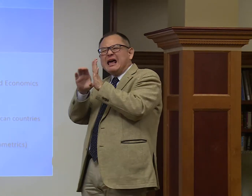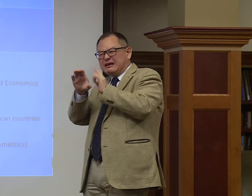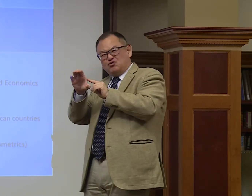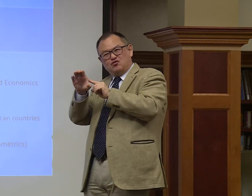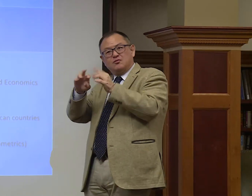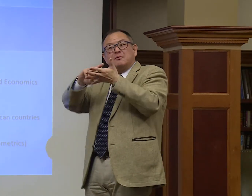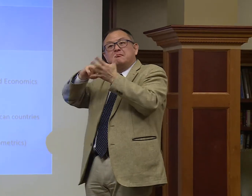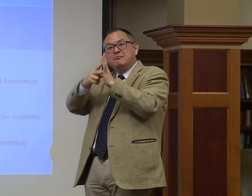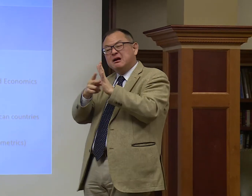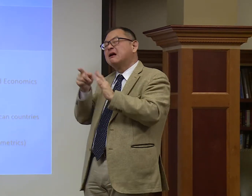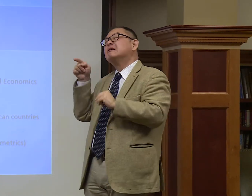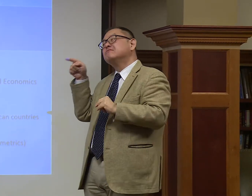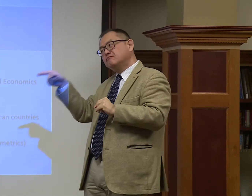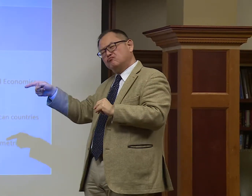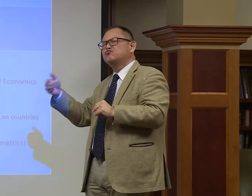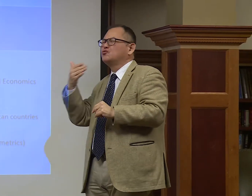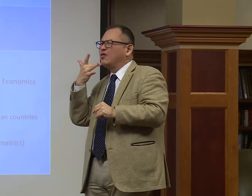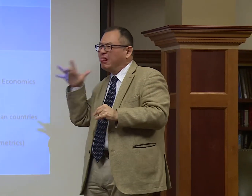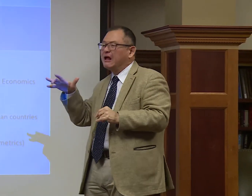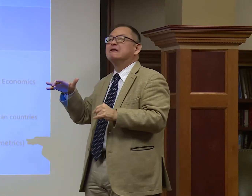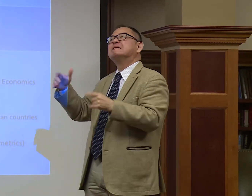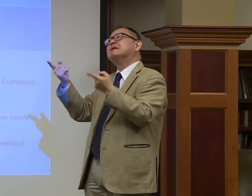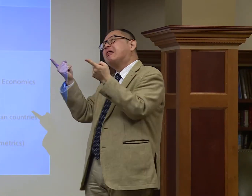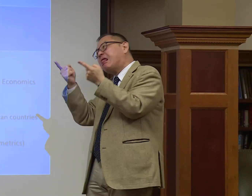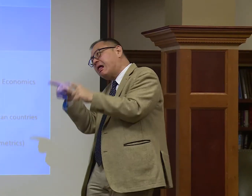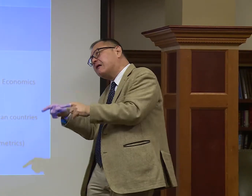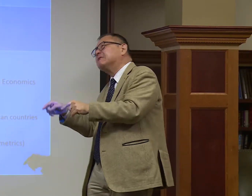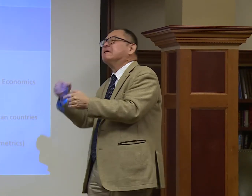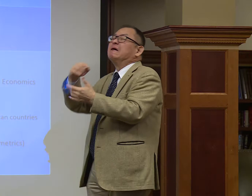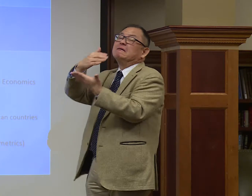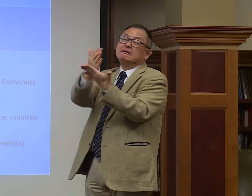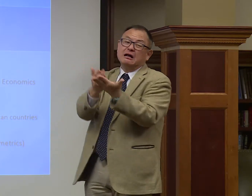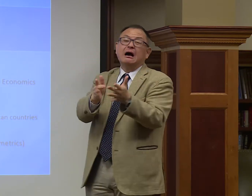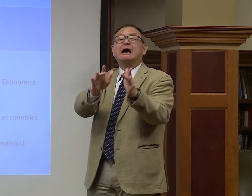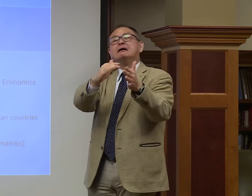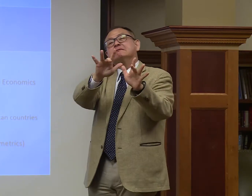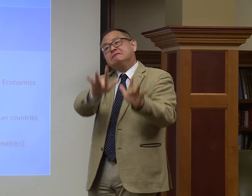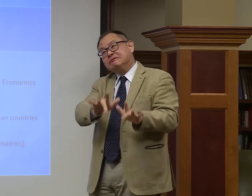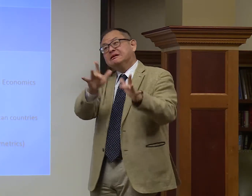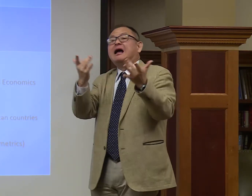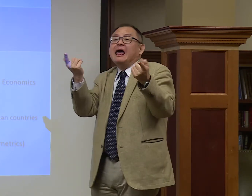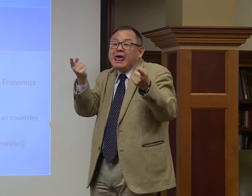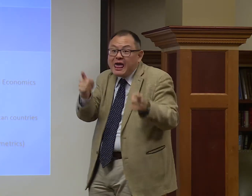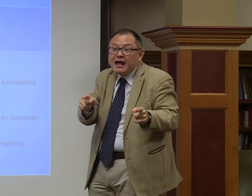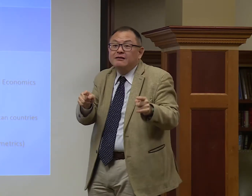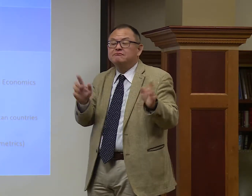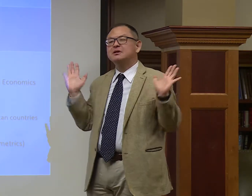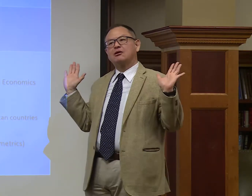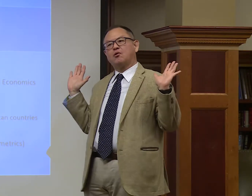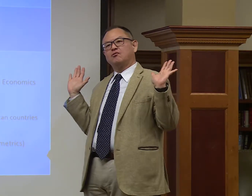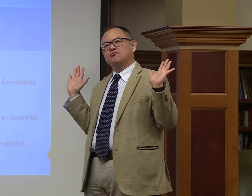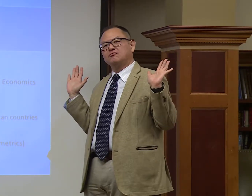and we see that things aren't great for a variety of populations.